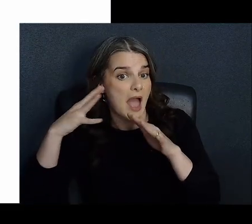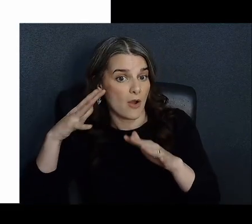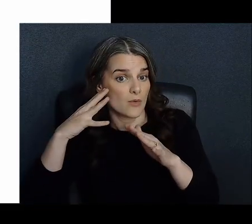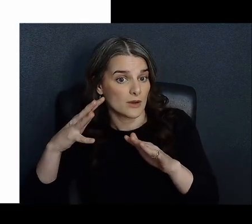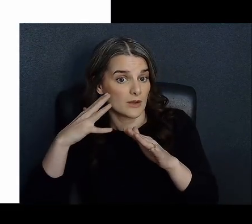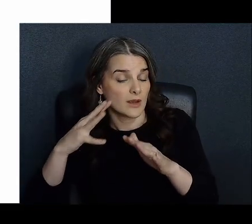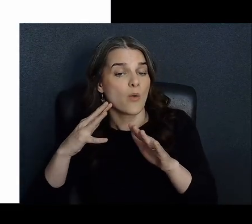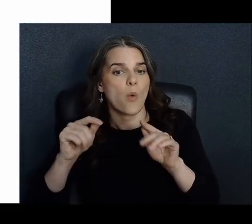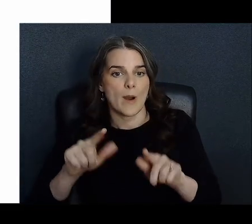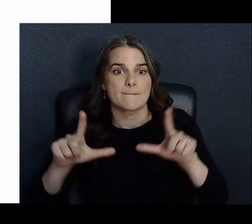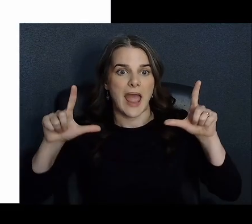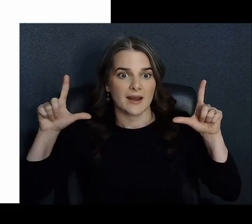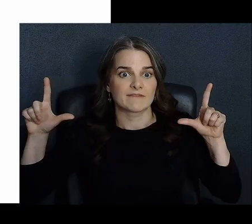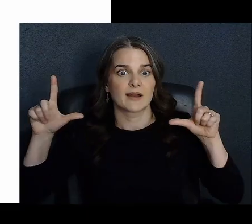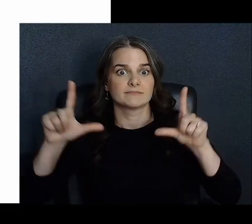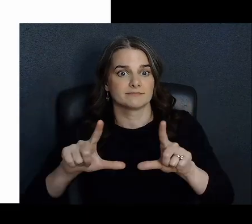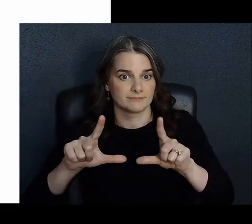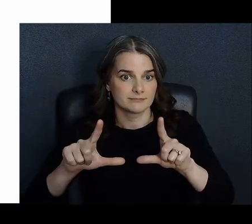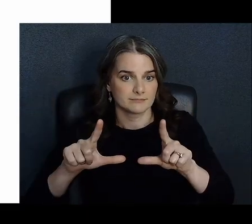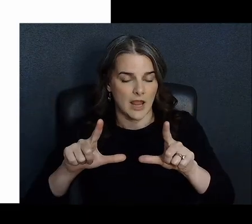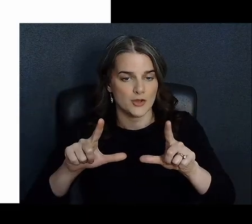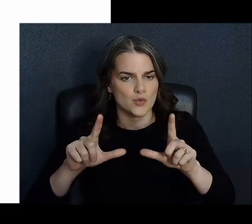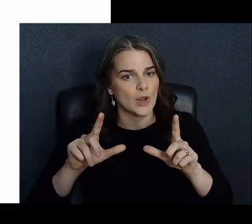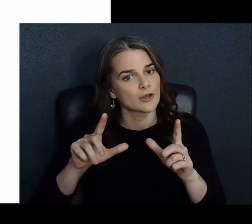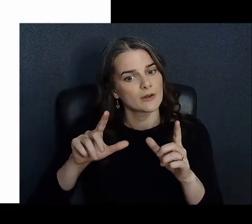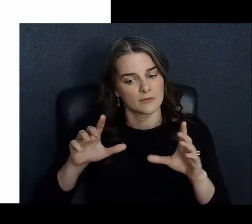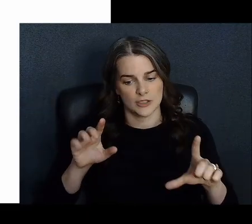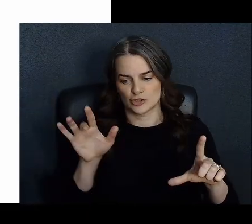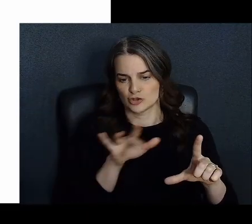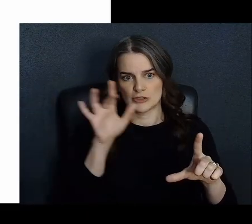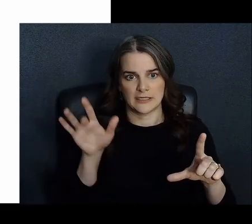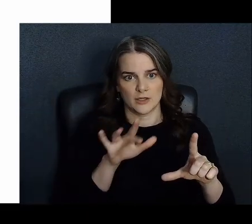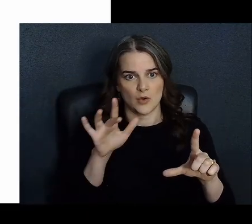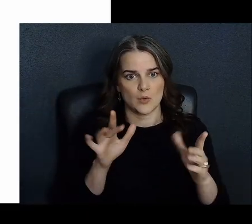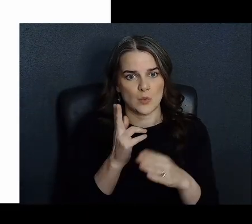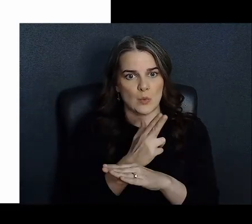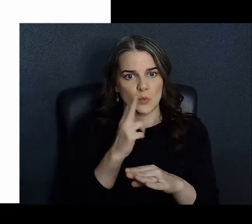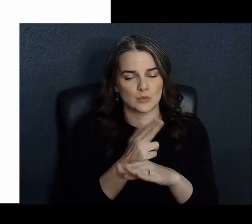move across the screen using the cursor arrows should